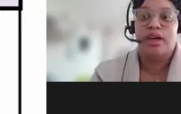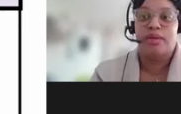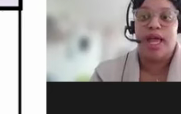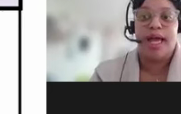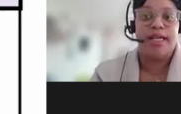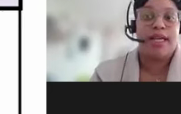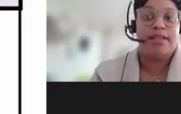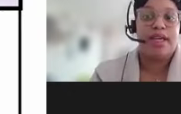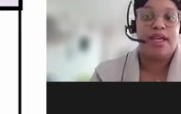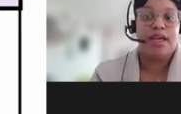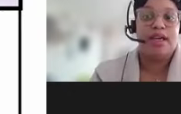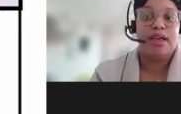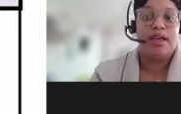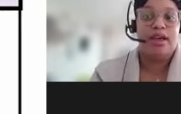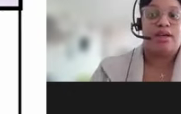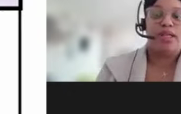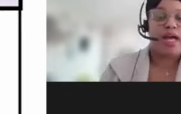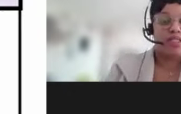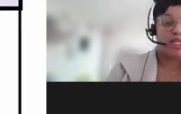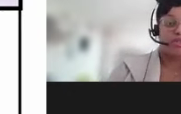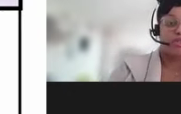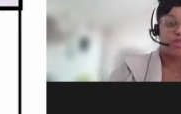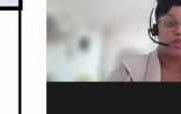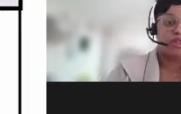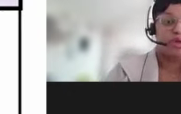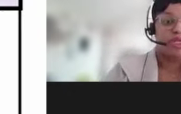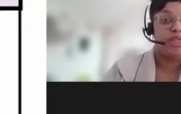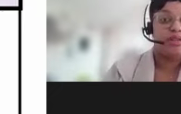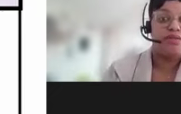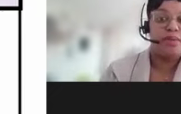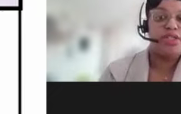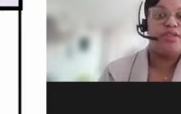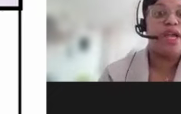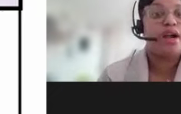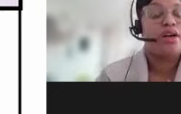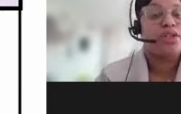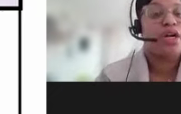um and in the um class schedule. There's